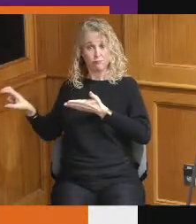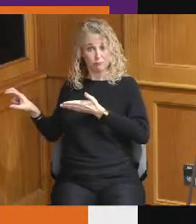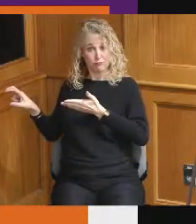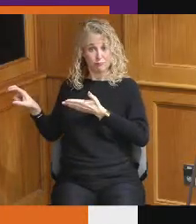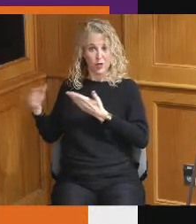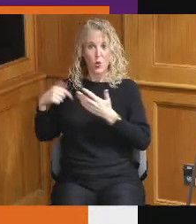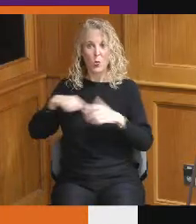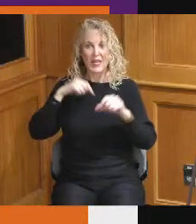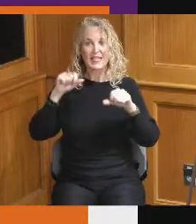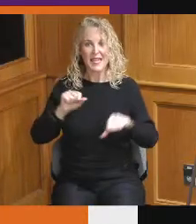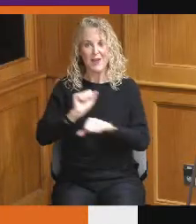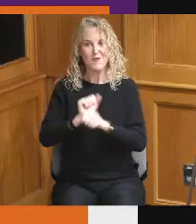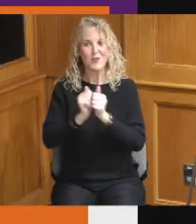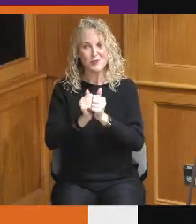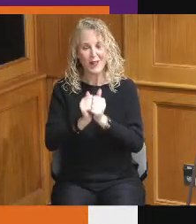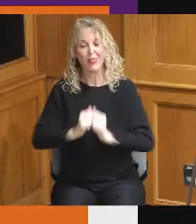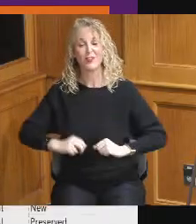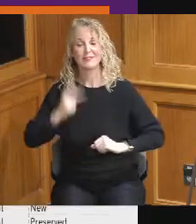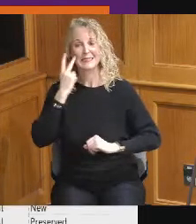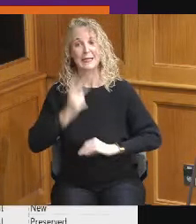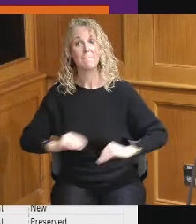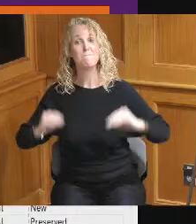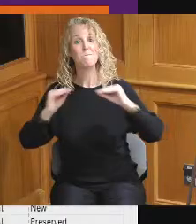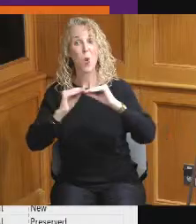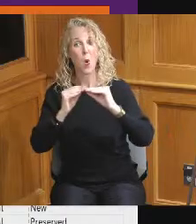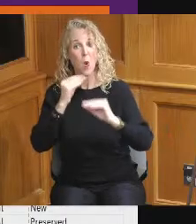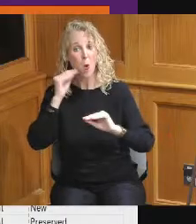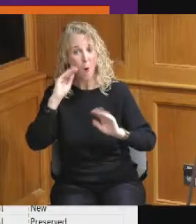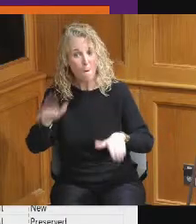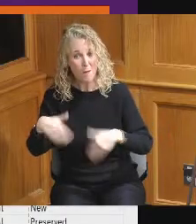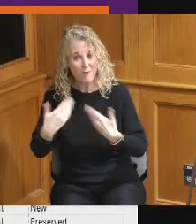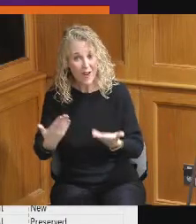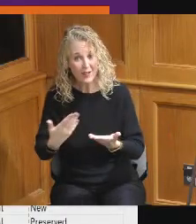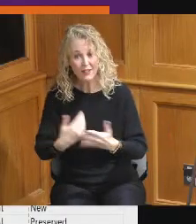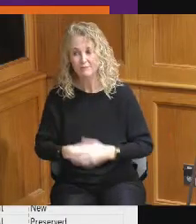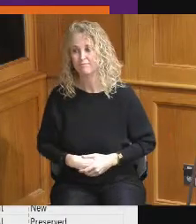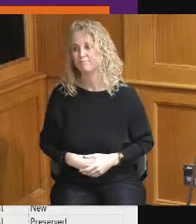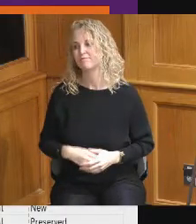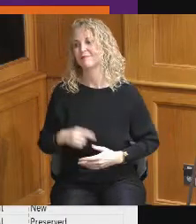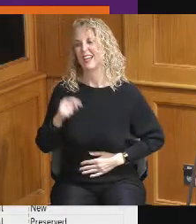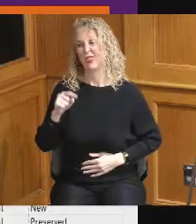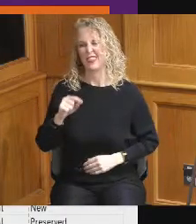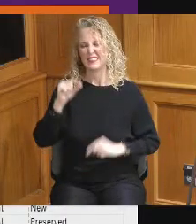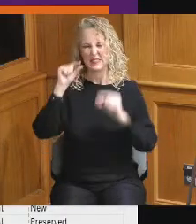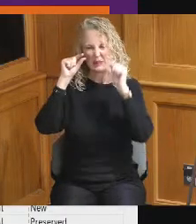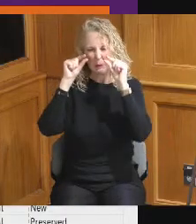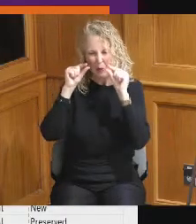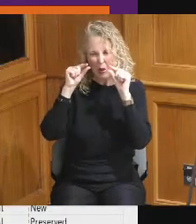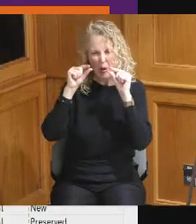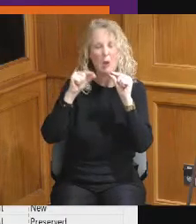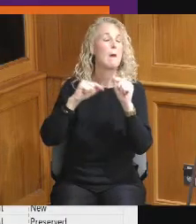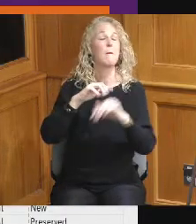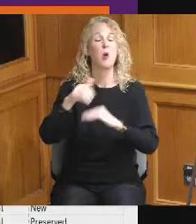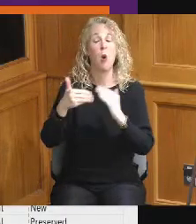working together it's kind of small here but you guys have it listed these are all the individual